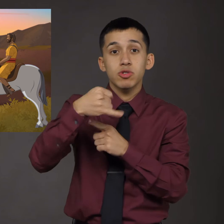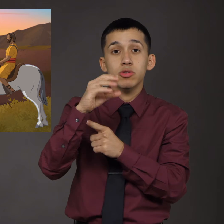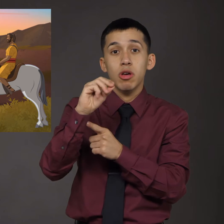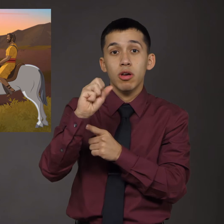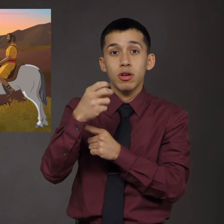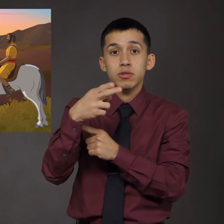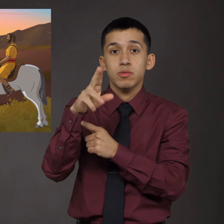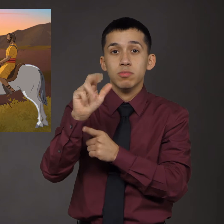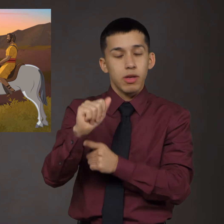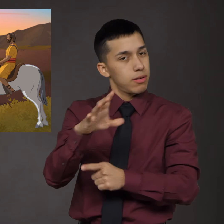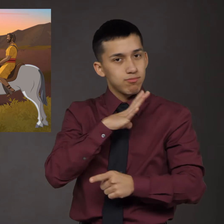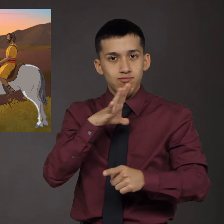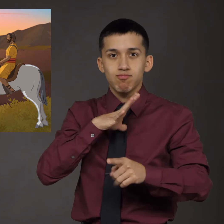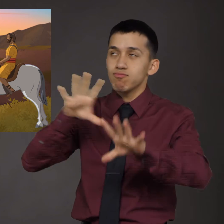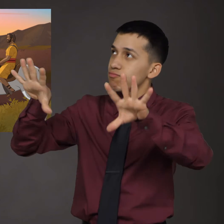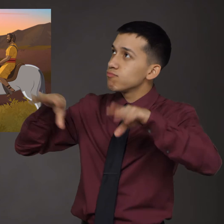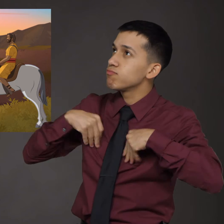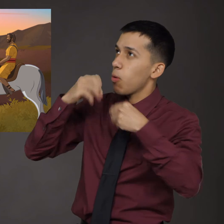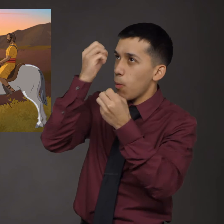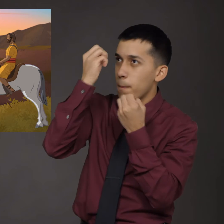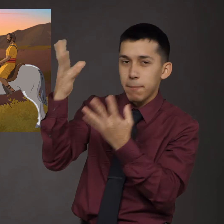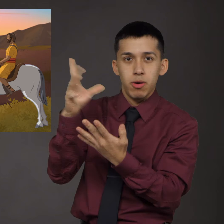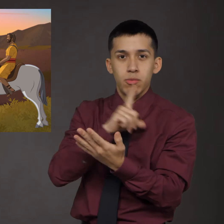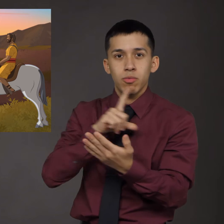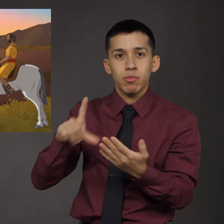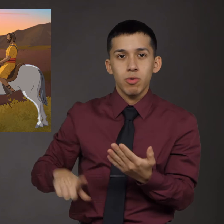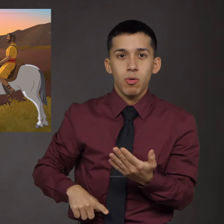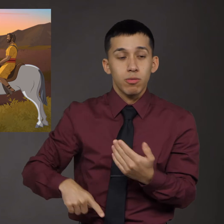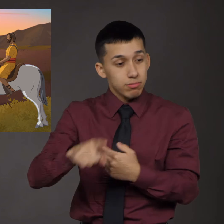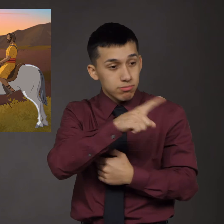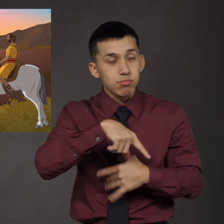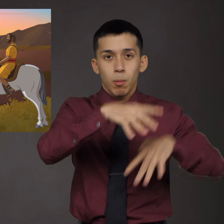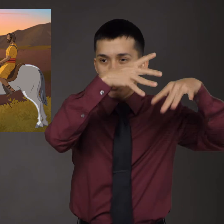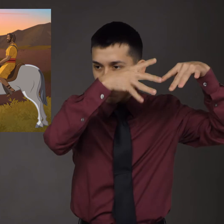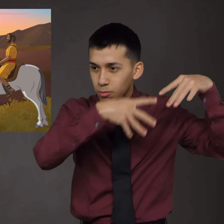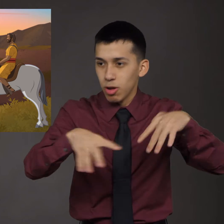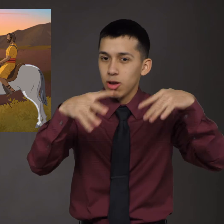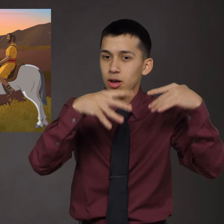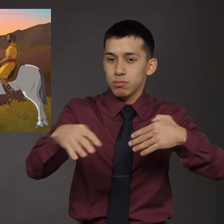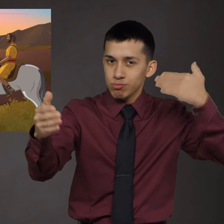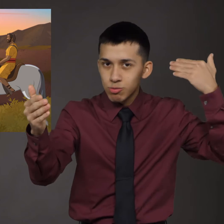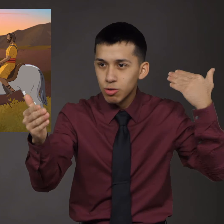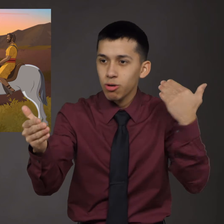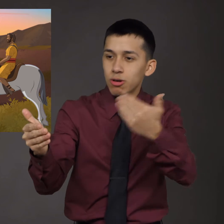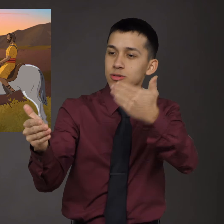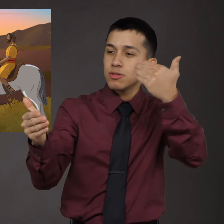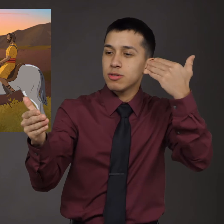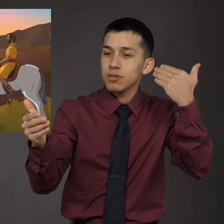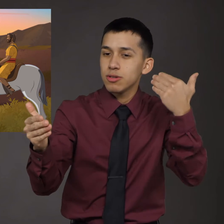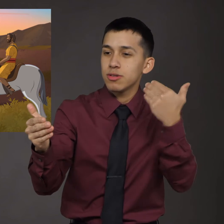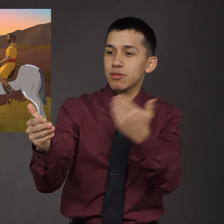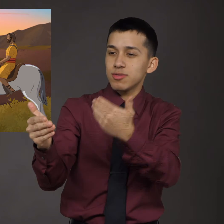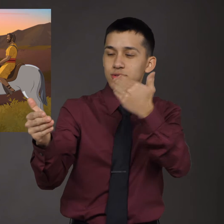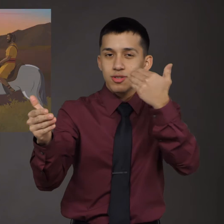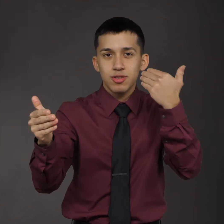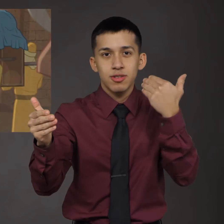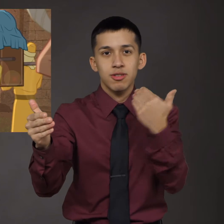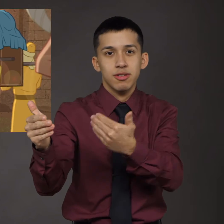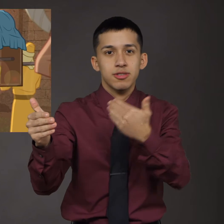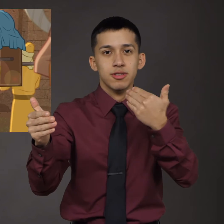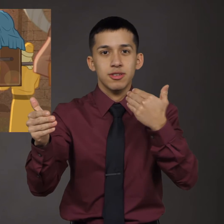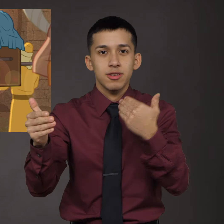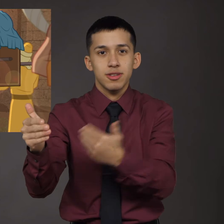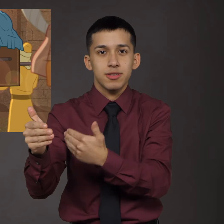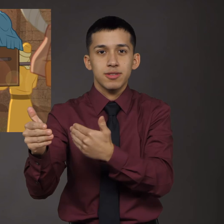Joshua obeyed the Lord.